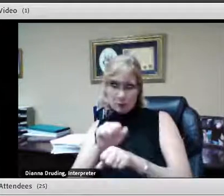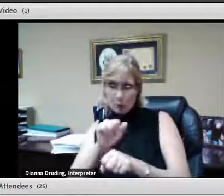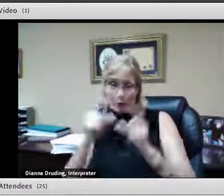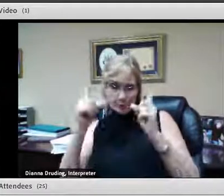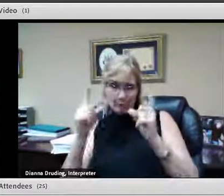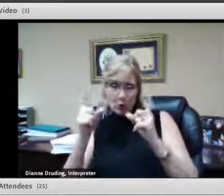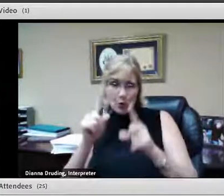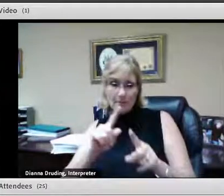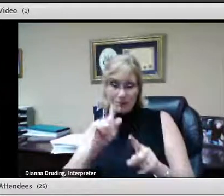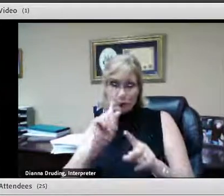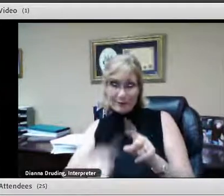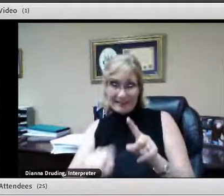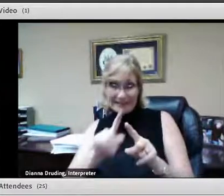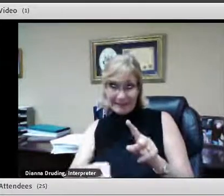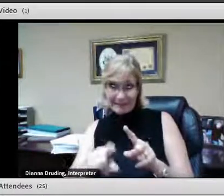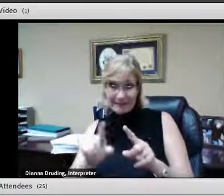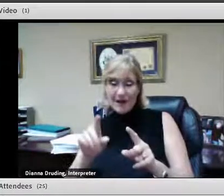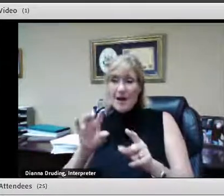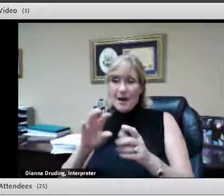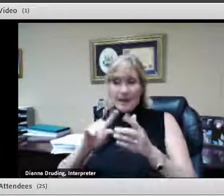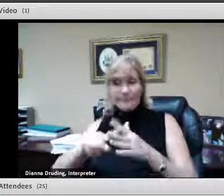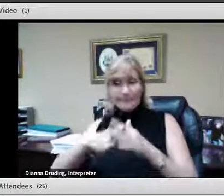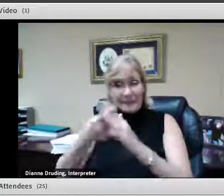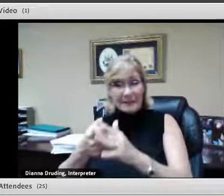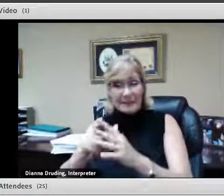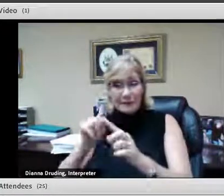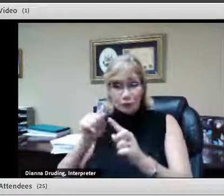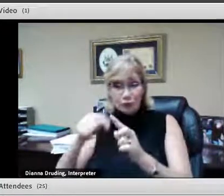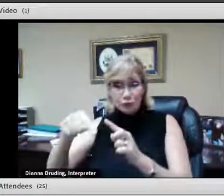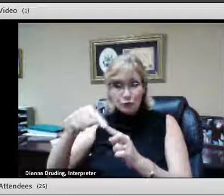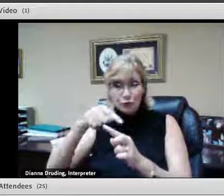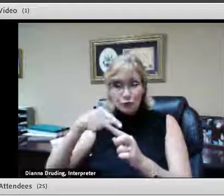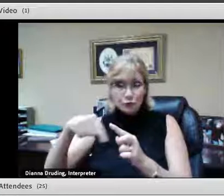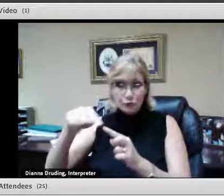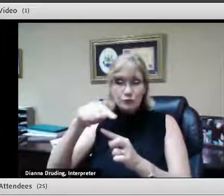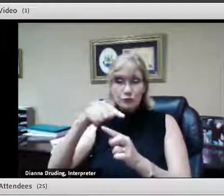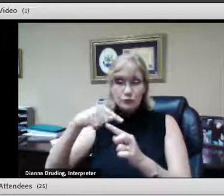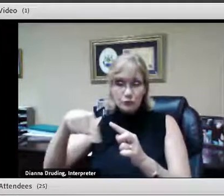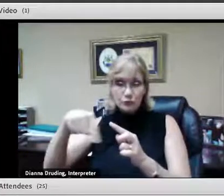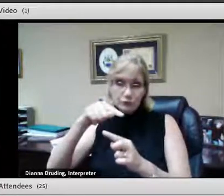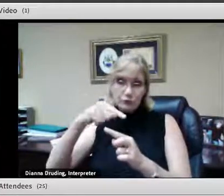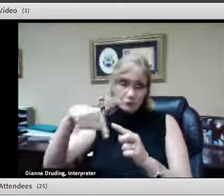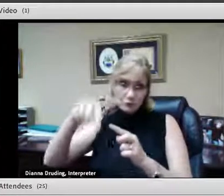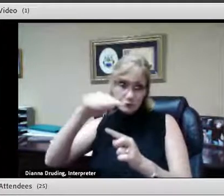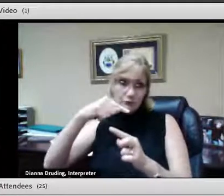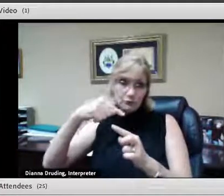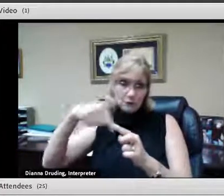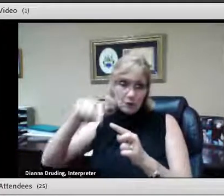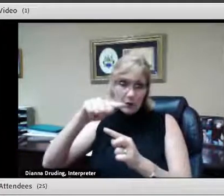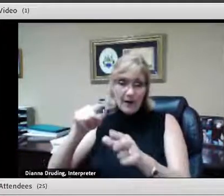When you click on the fidget spinner, it would start to spin at a random speed, so here's your code that kind of determines